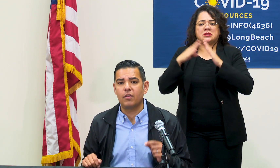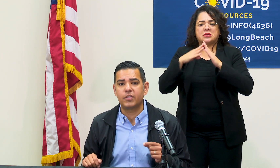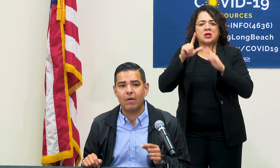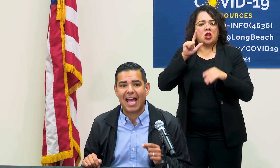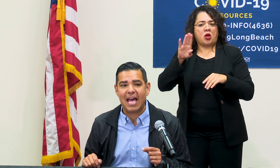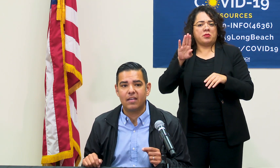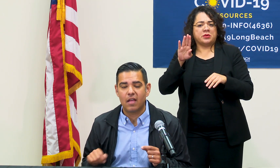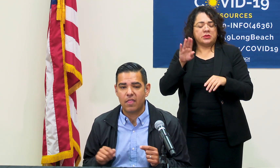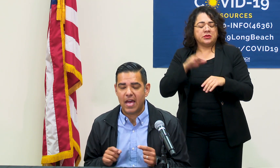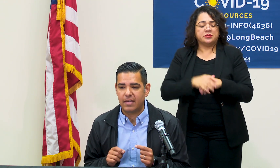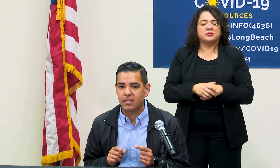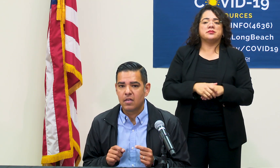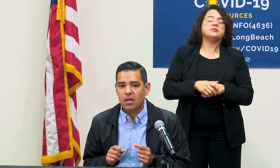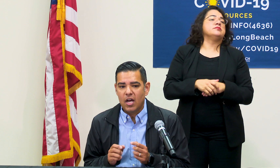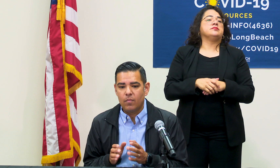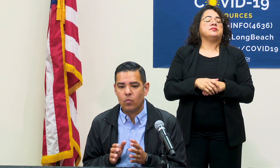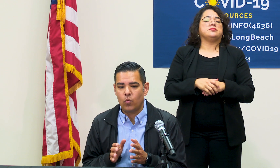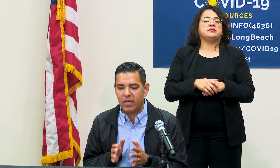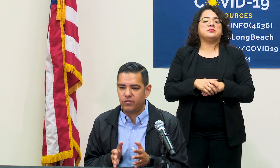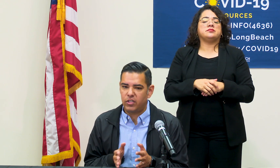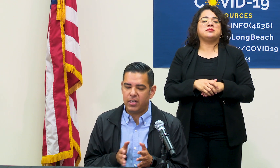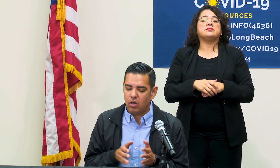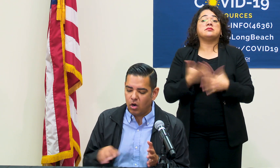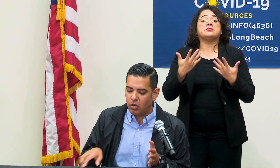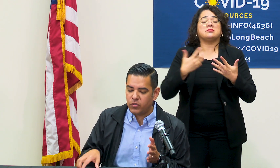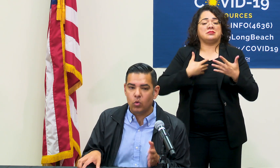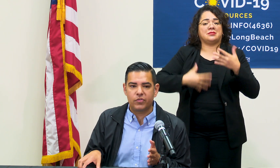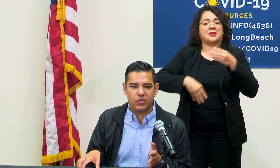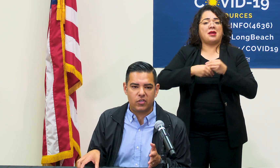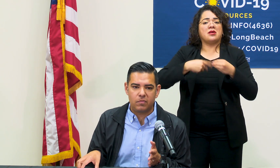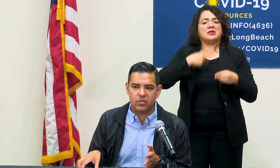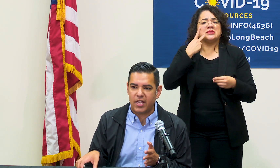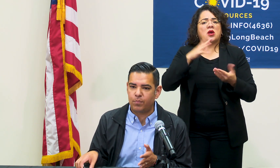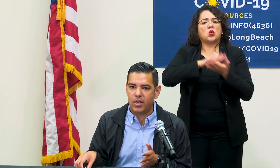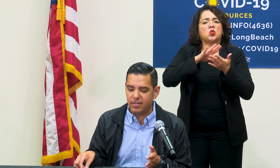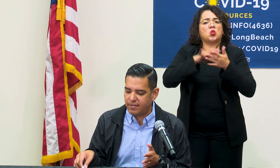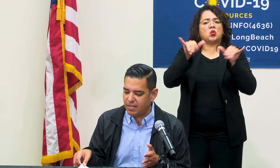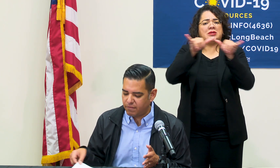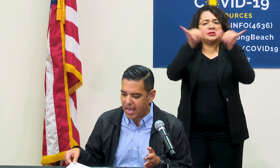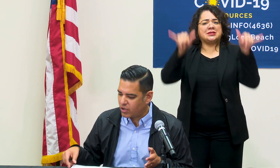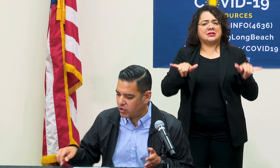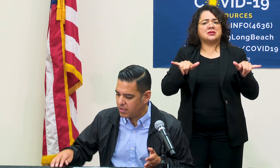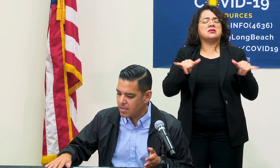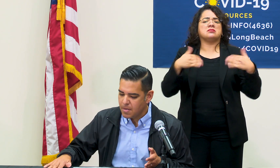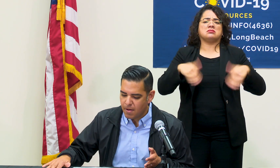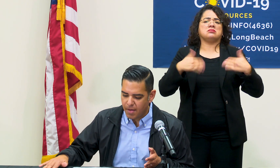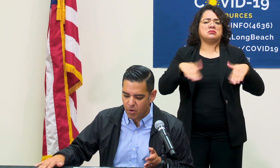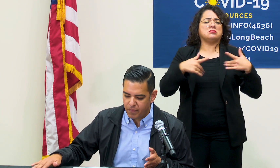also add that we have seen our school systems take pretty decisive action over